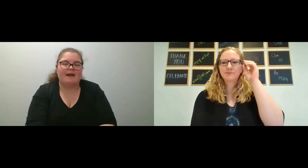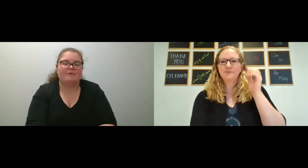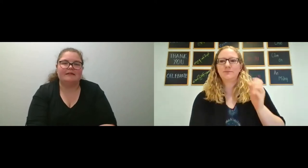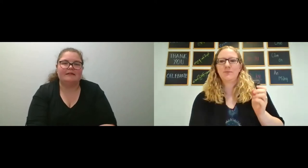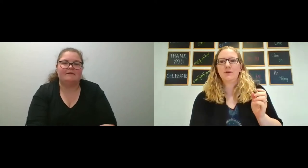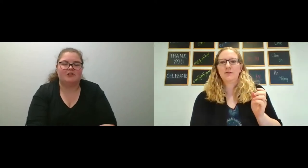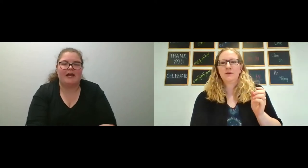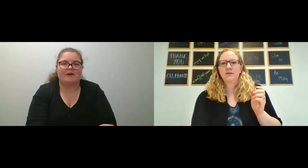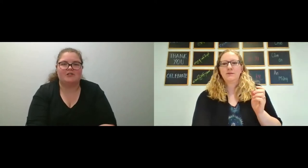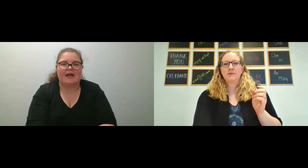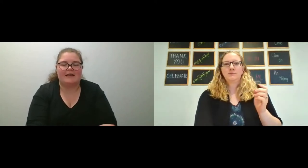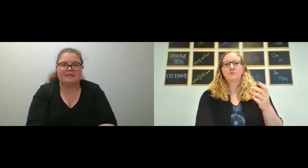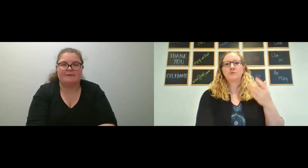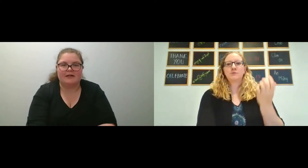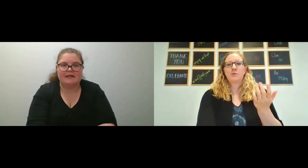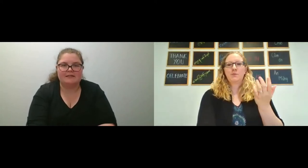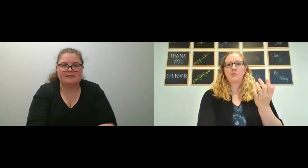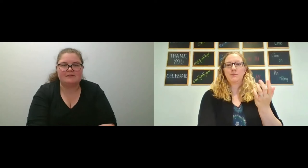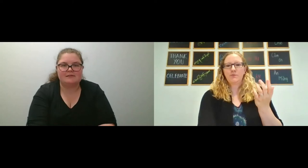and I really cherish that experience.